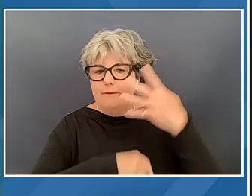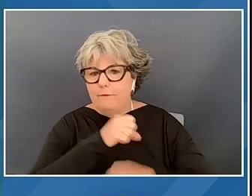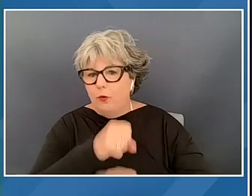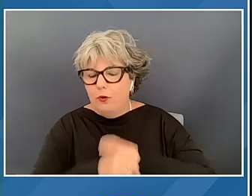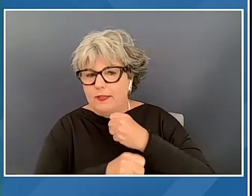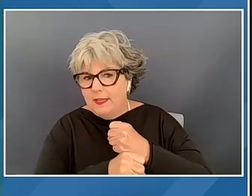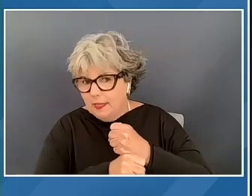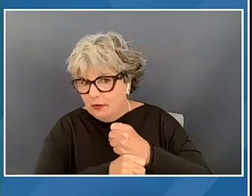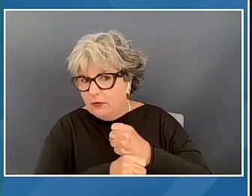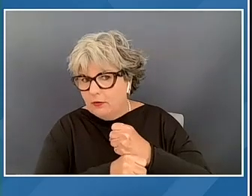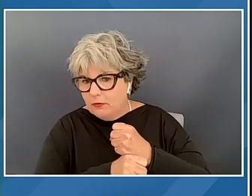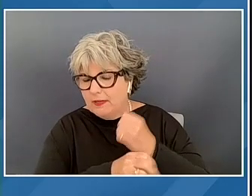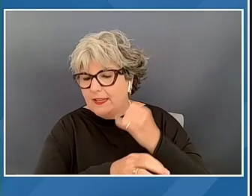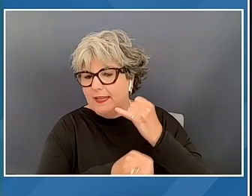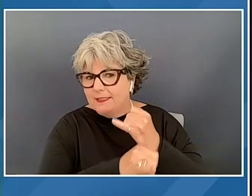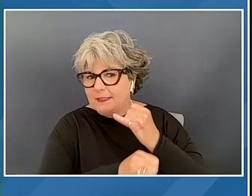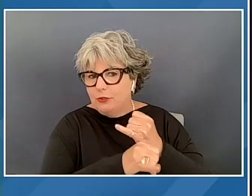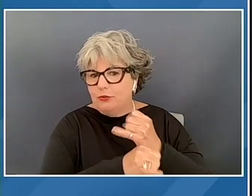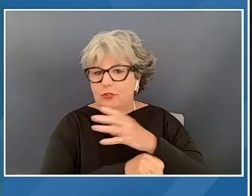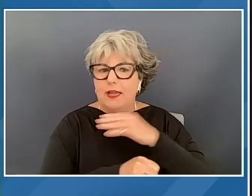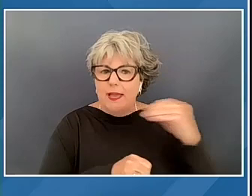institutions and graduate programs.